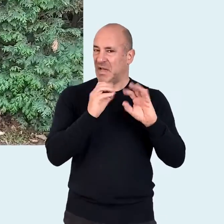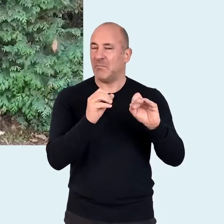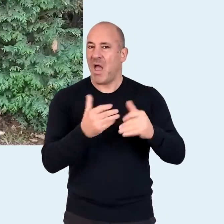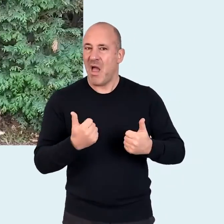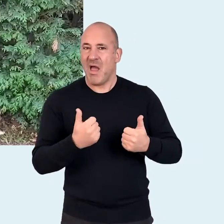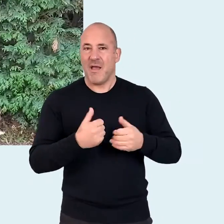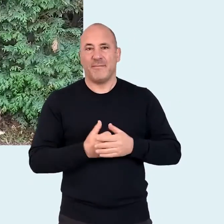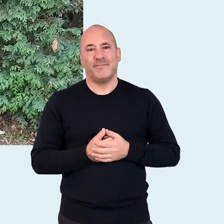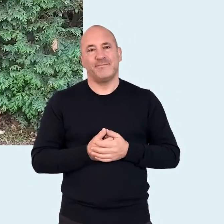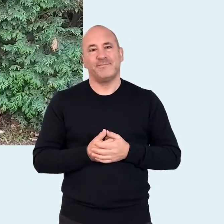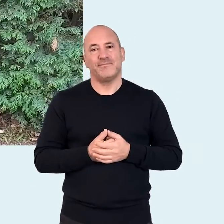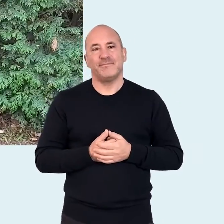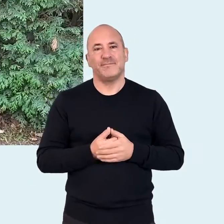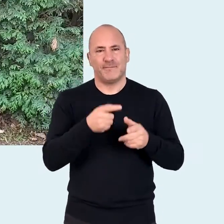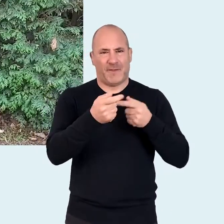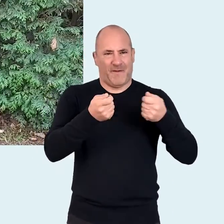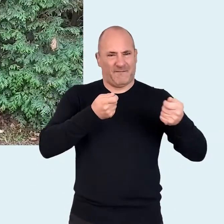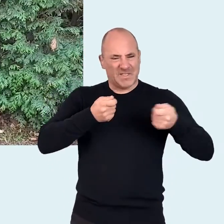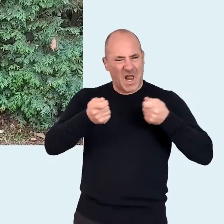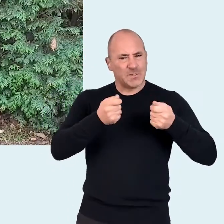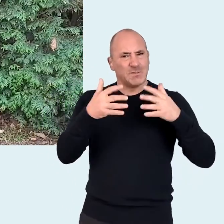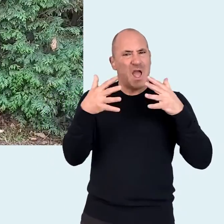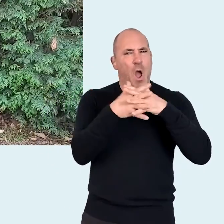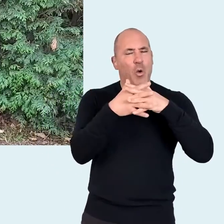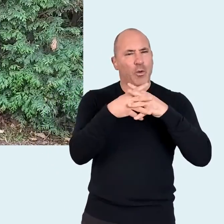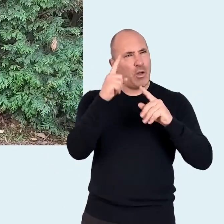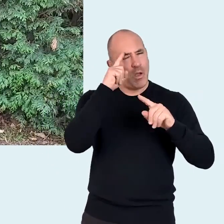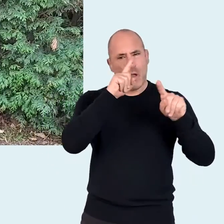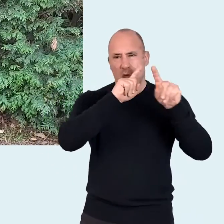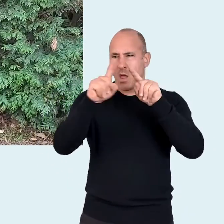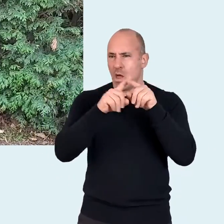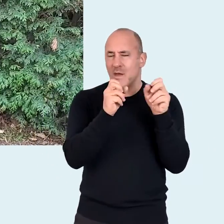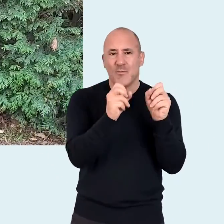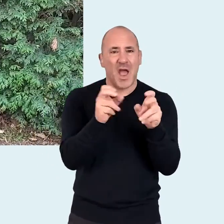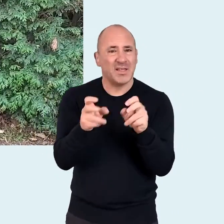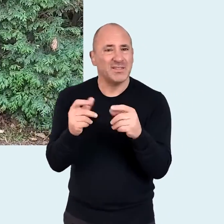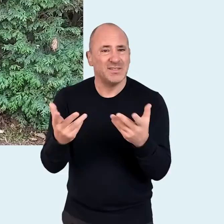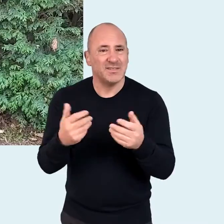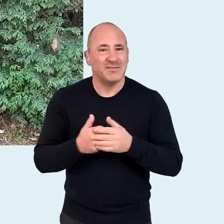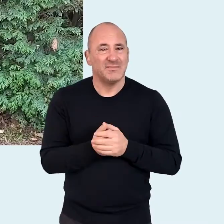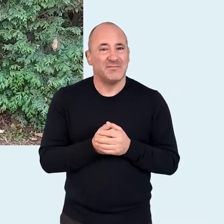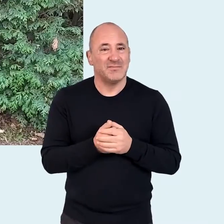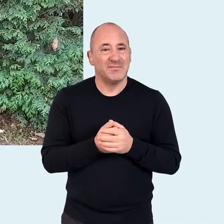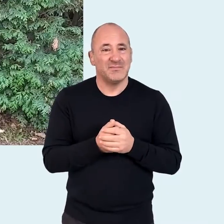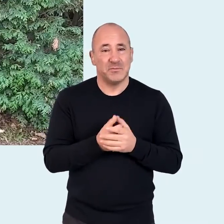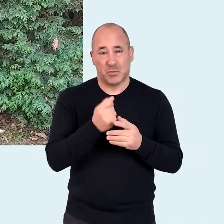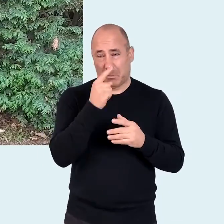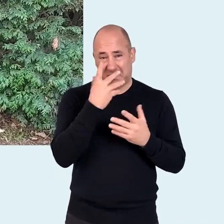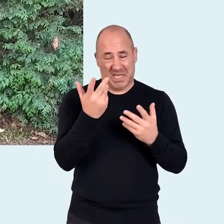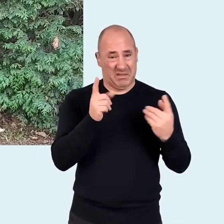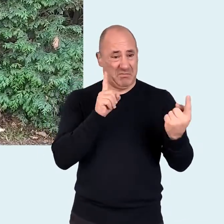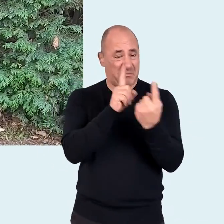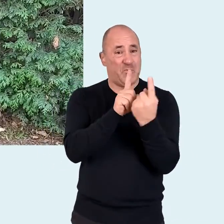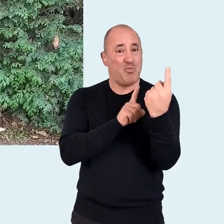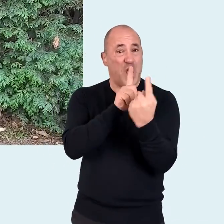and genuinely listen too. Think about different ways in which you could facilitate this. Maybe